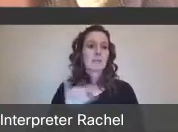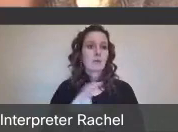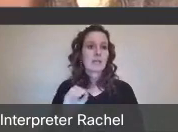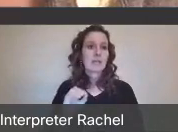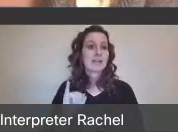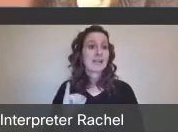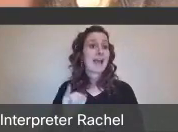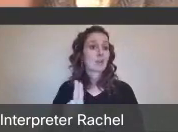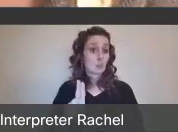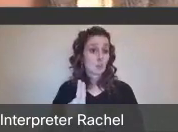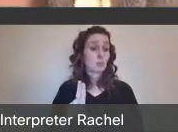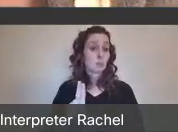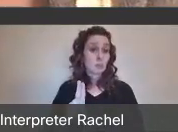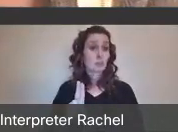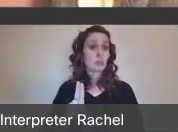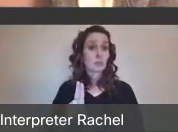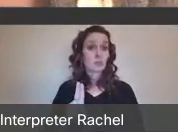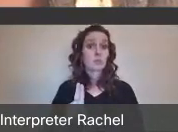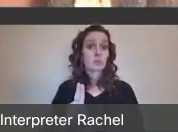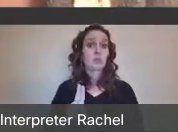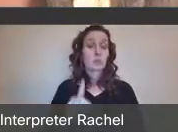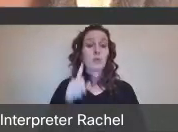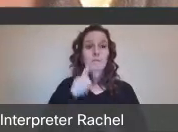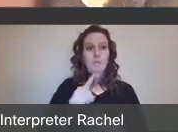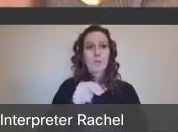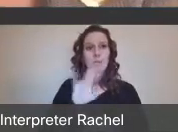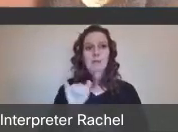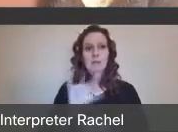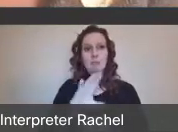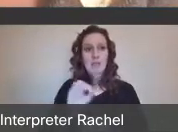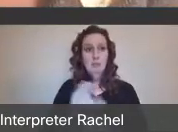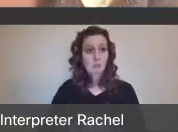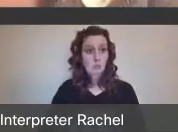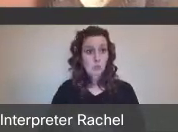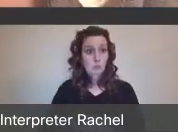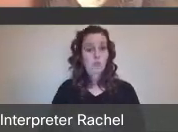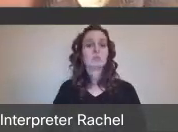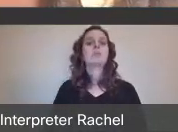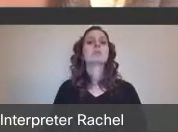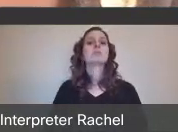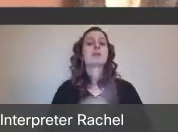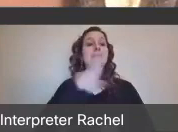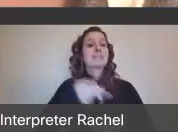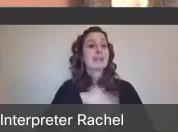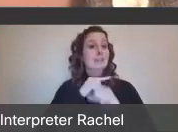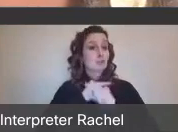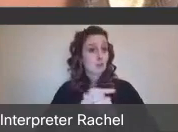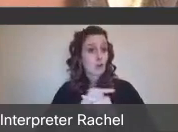Unit for Montgomery County schools and the National Guard, as well as, or